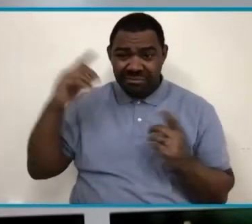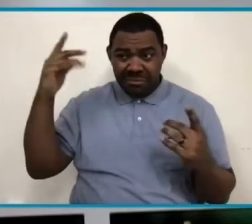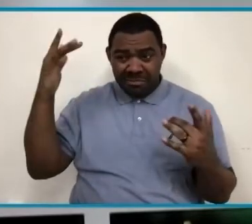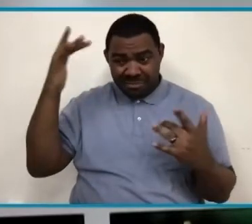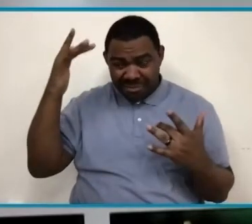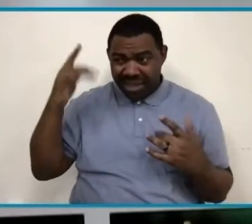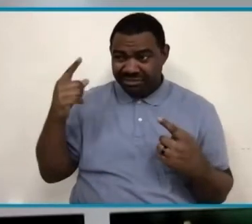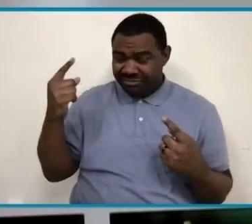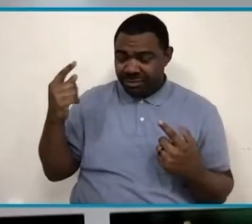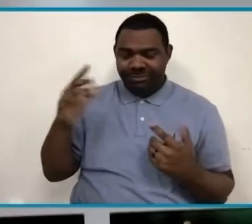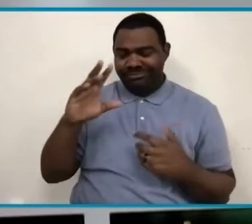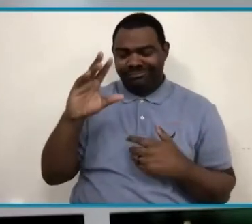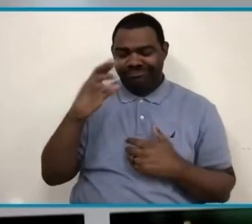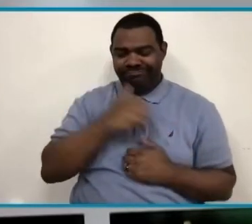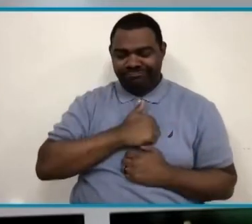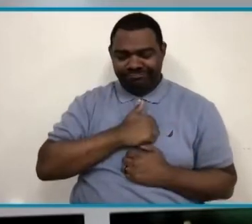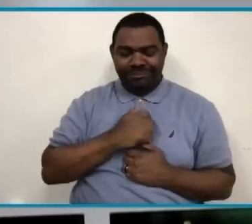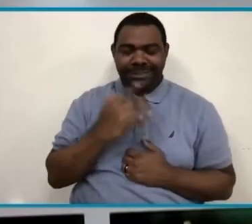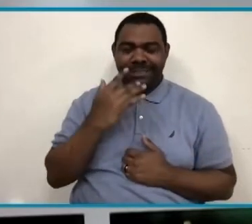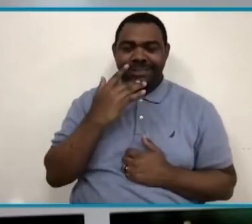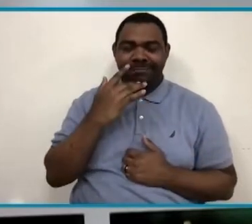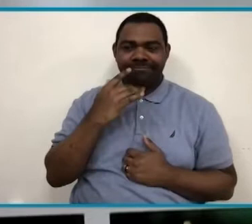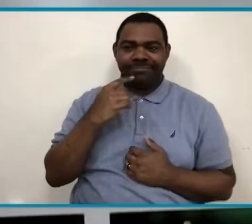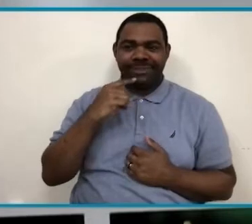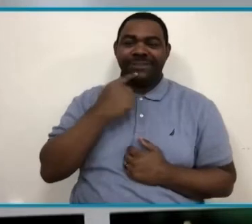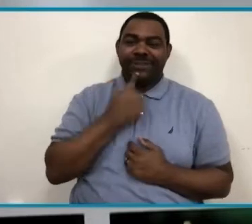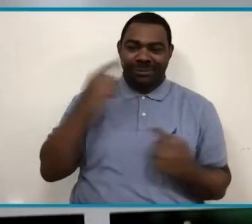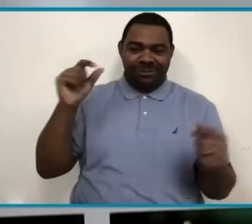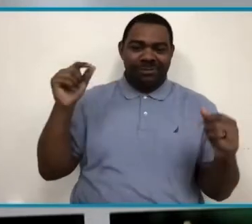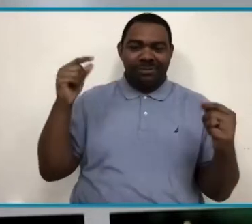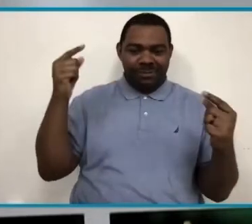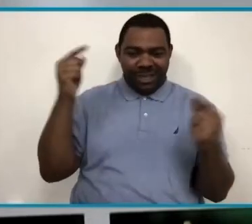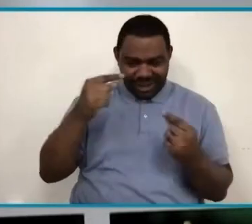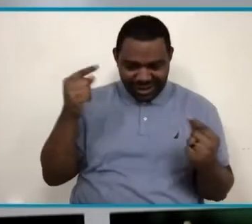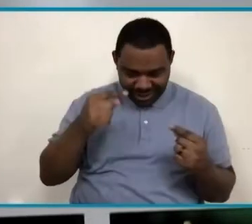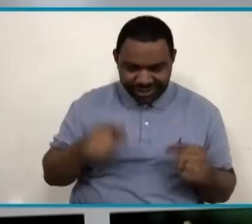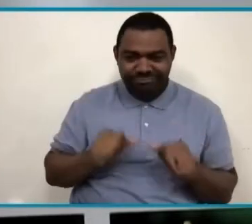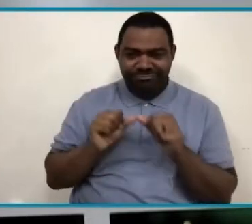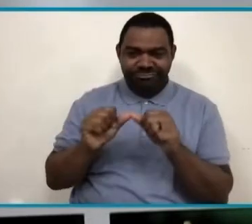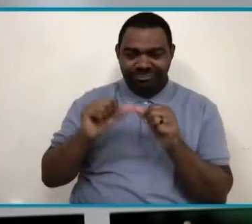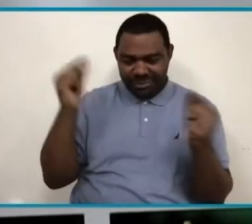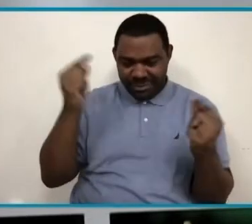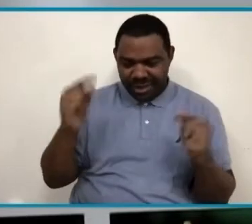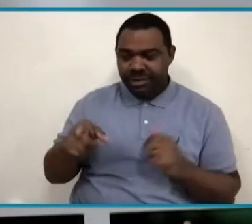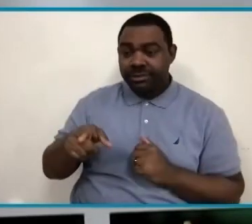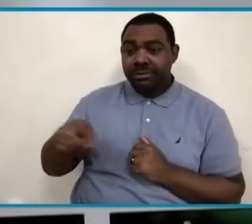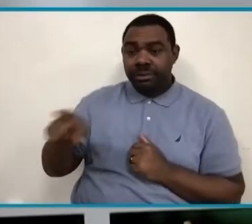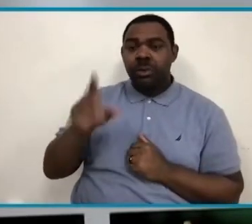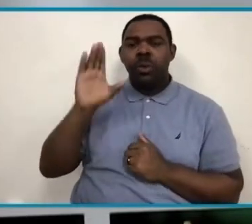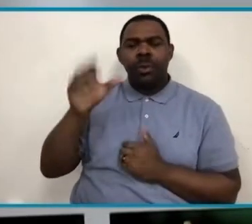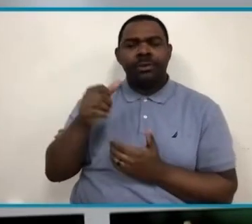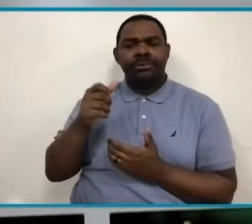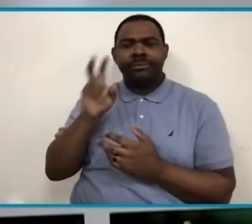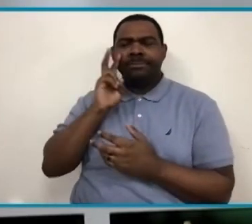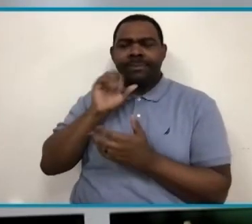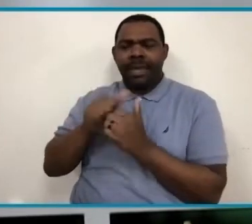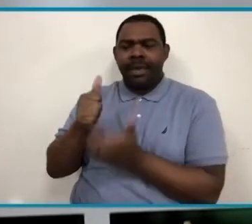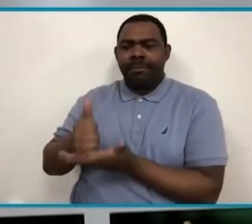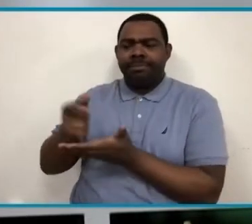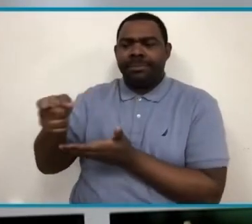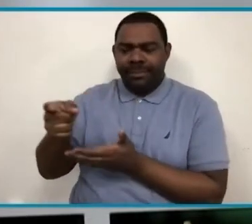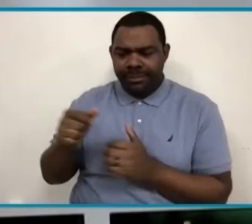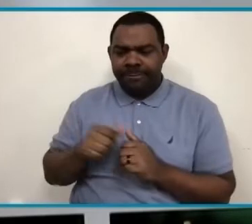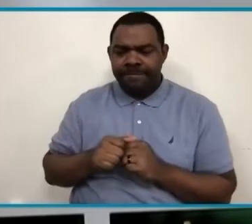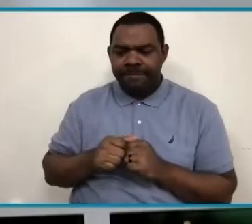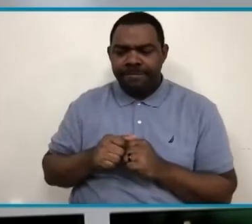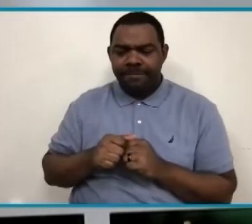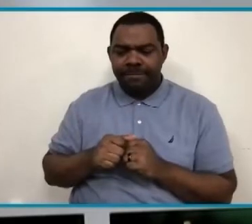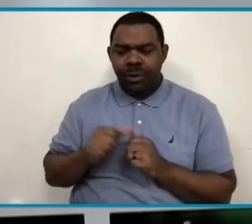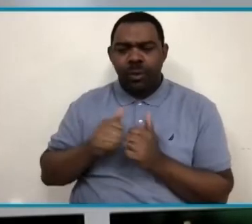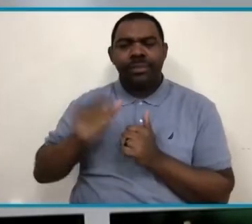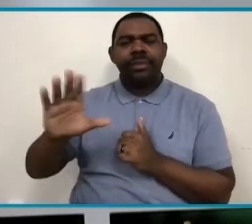so we often turn first to what’s medical treatment but as many of you know chronic